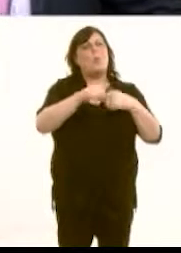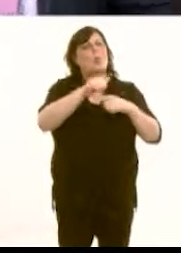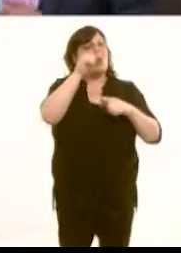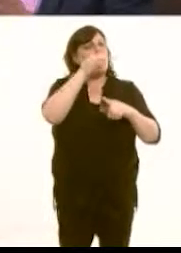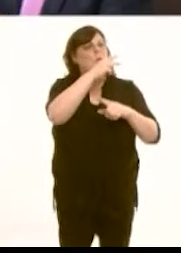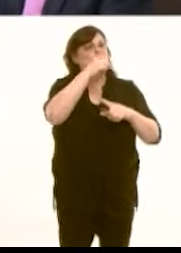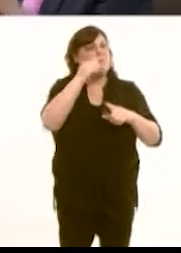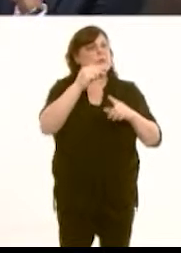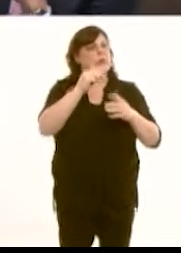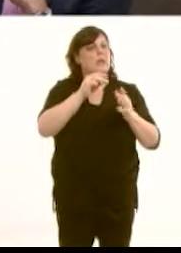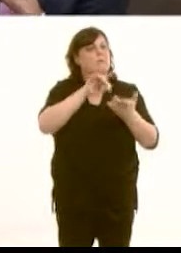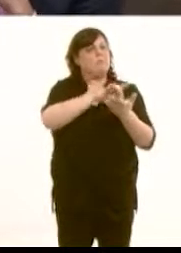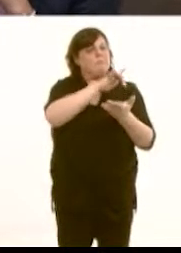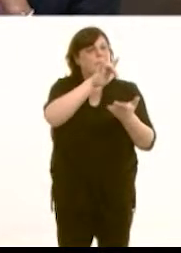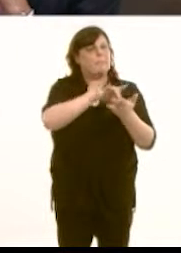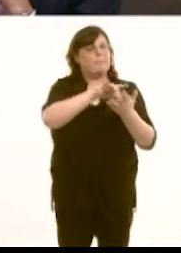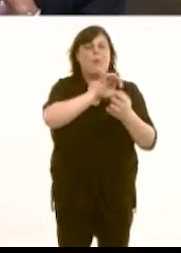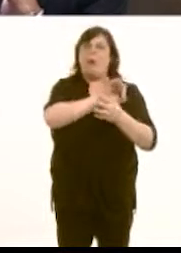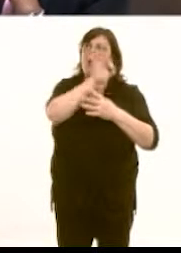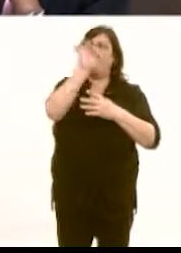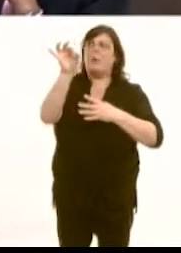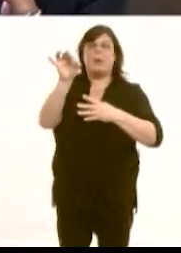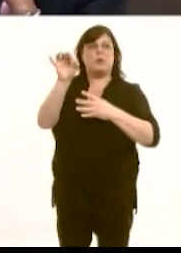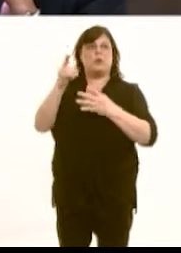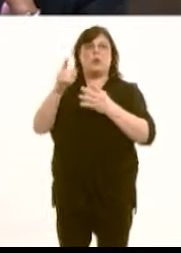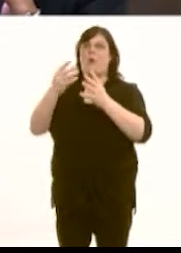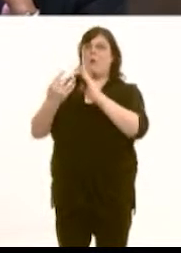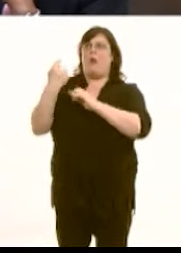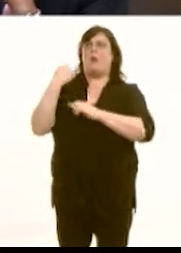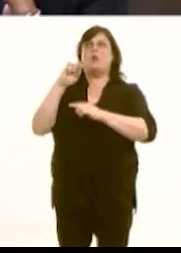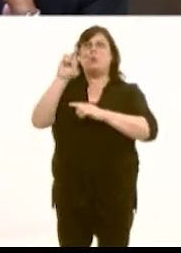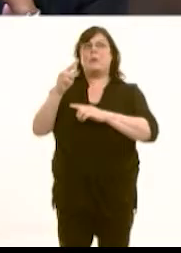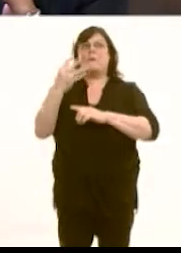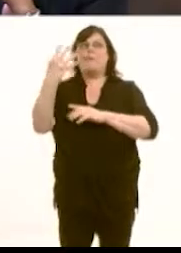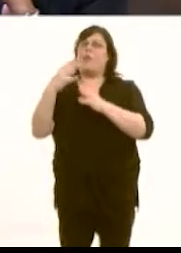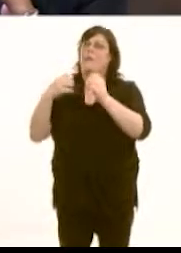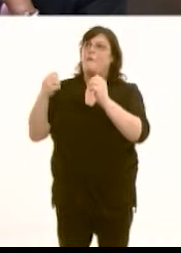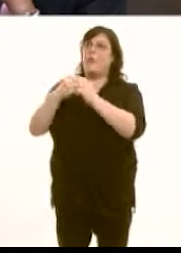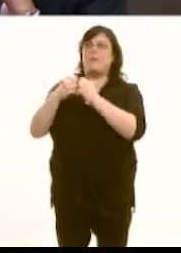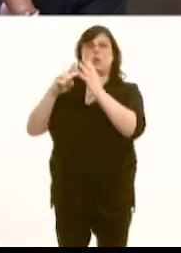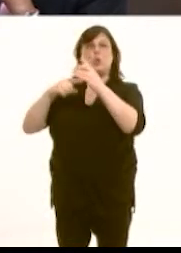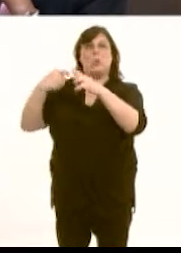They submitted that proposal on 24 February, and the city region board is looking to achieve